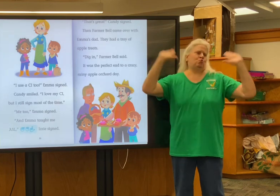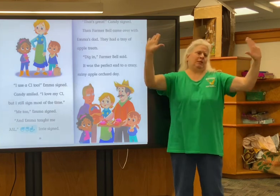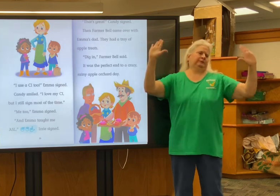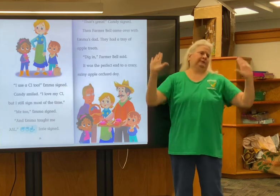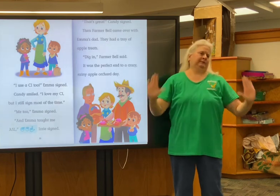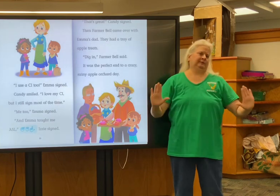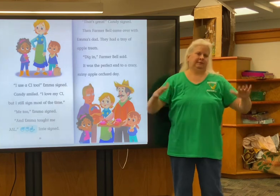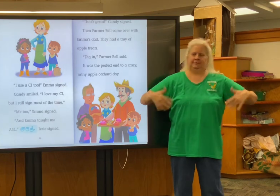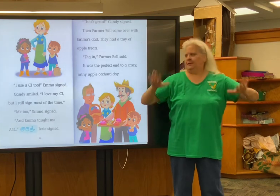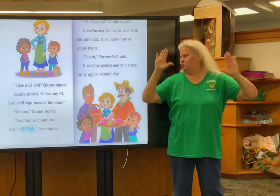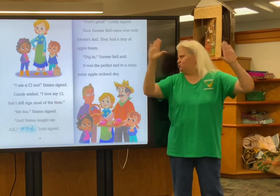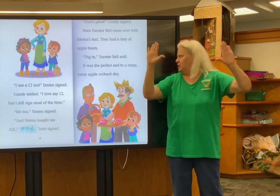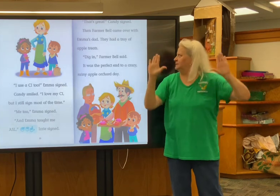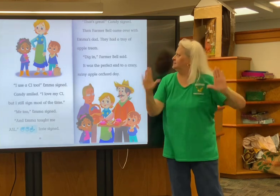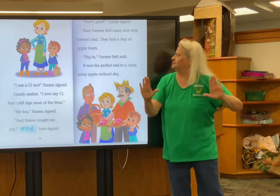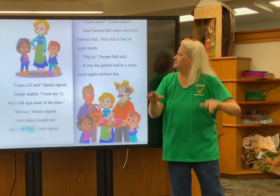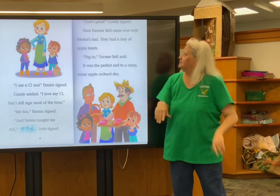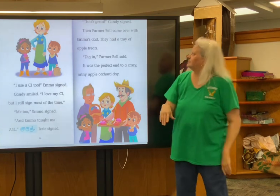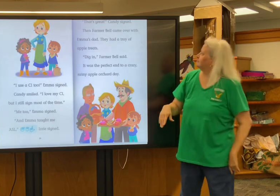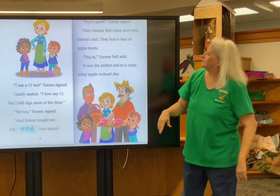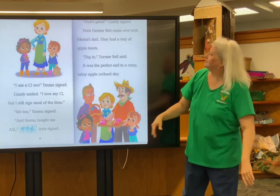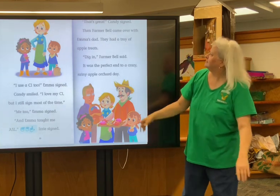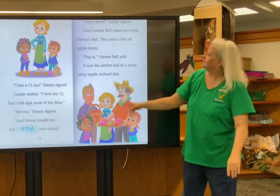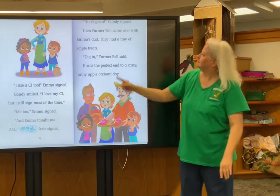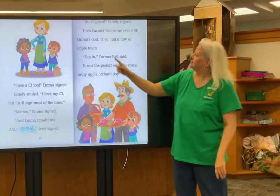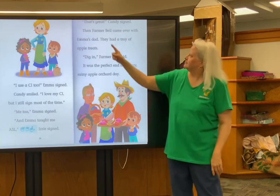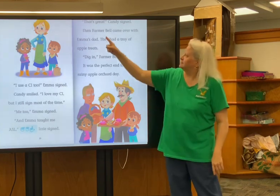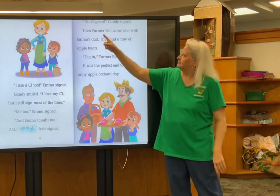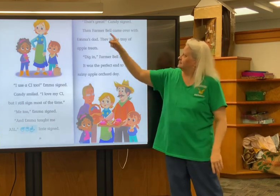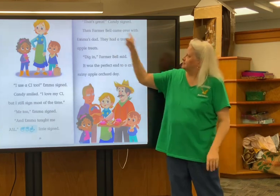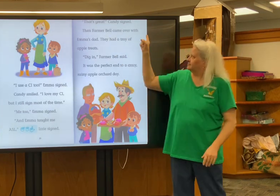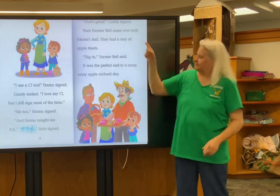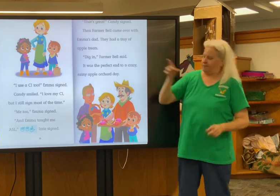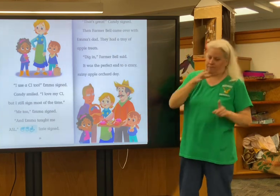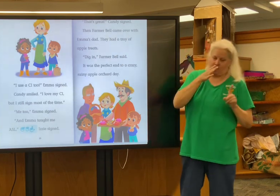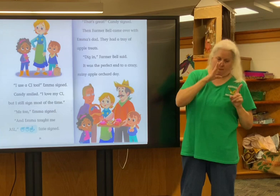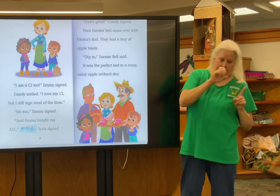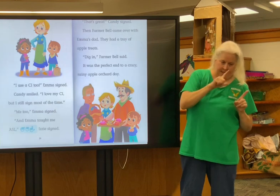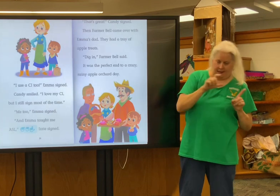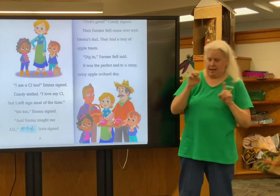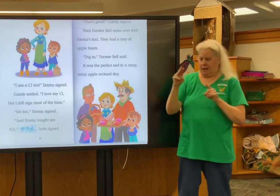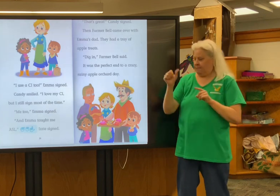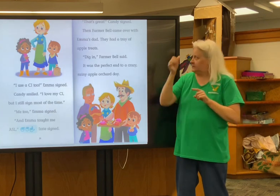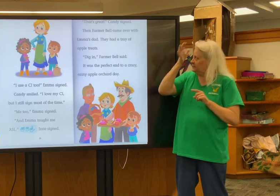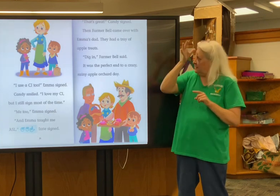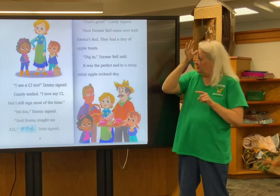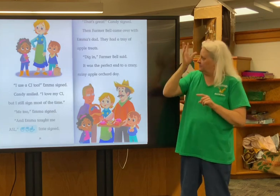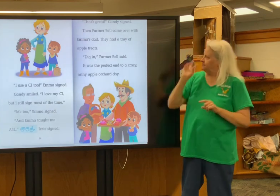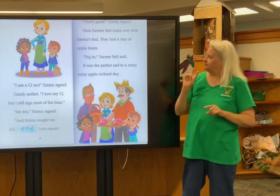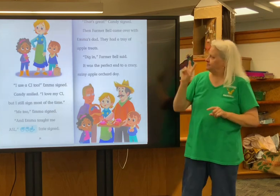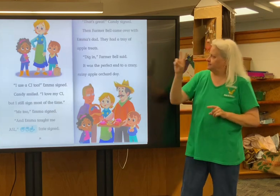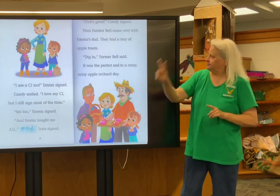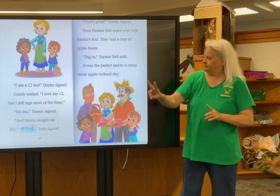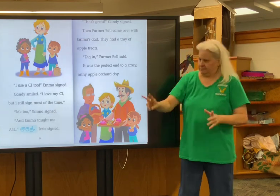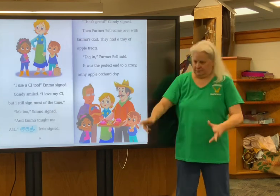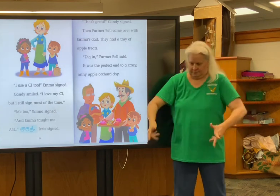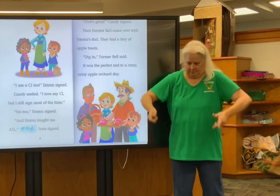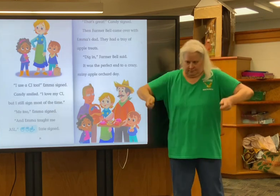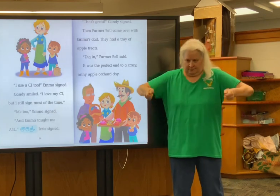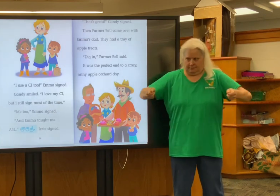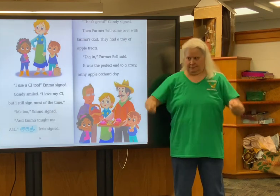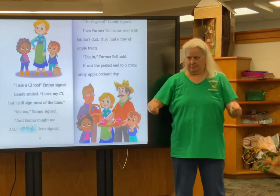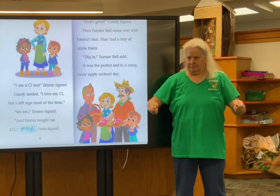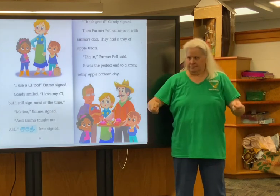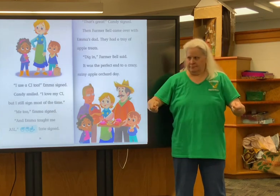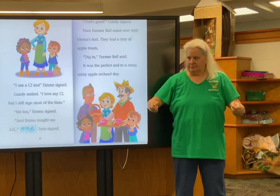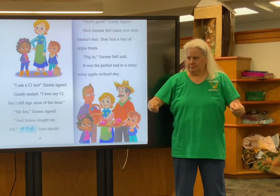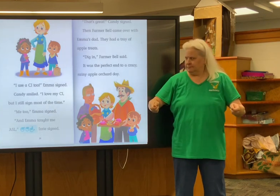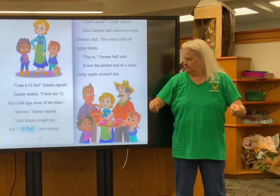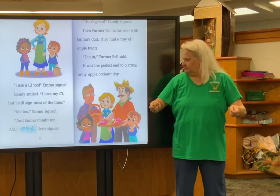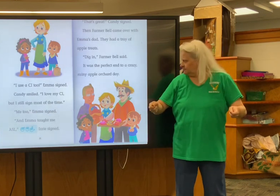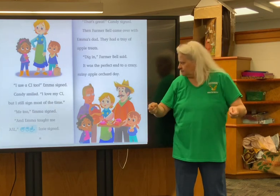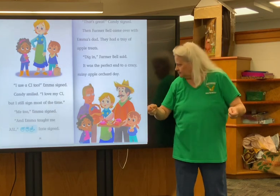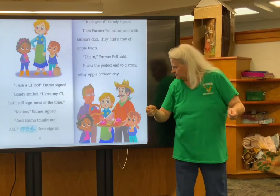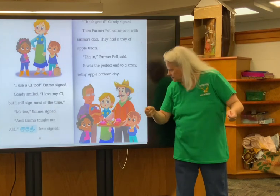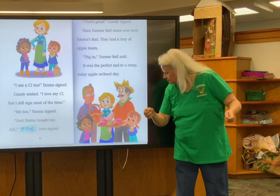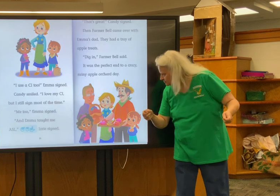"That's great!" Candy signed. Then Farmer Bell came over with Emma's dad.